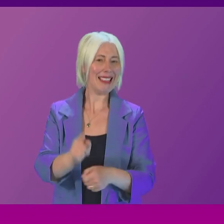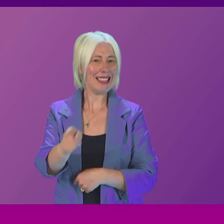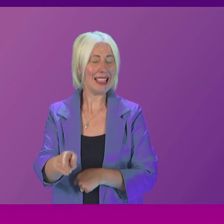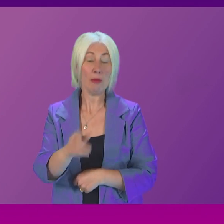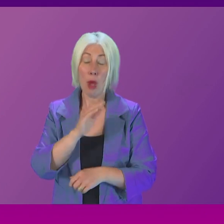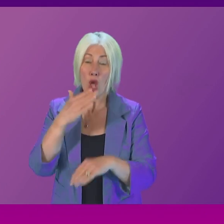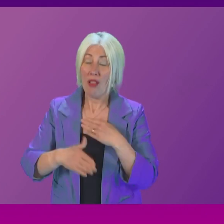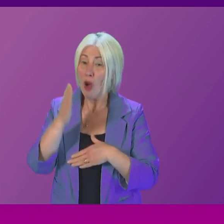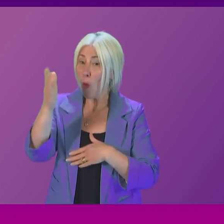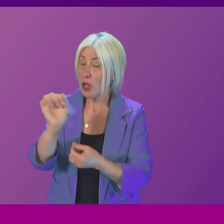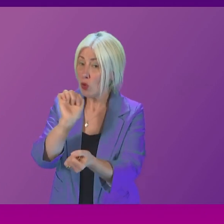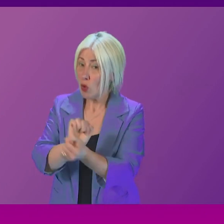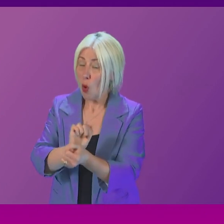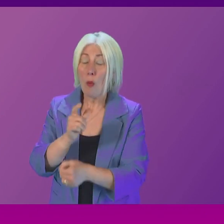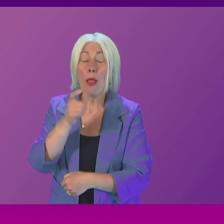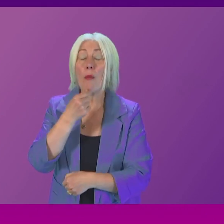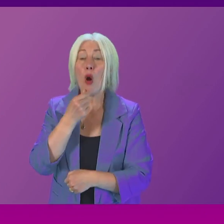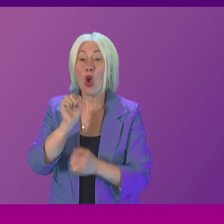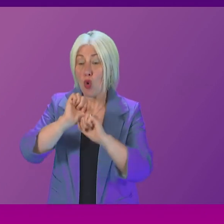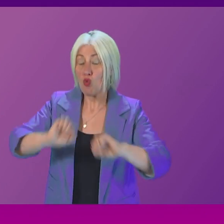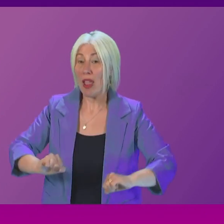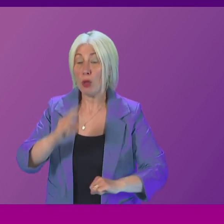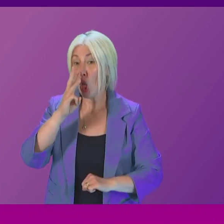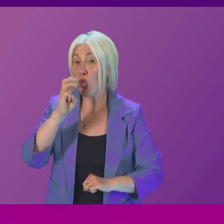sentence for the rape of a 13-year-old girl, and, secondly, in the case of the horrific